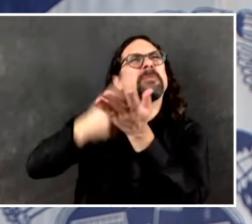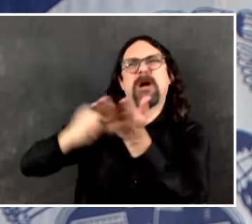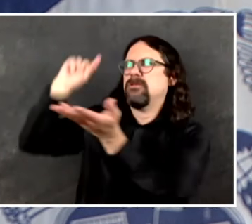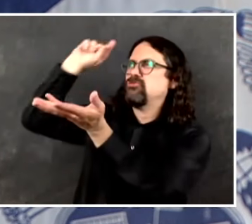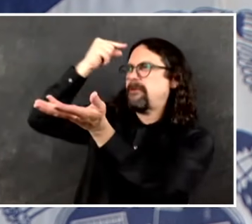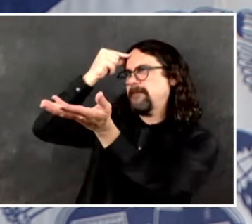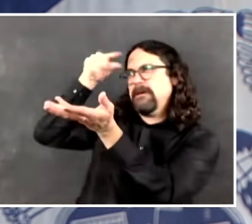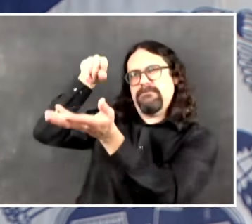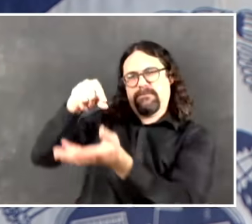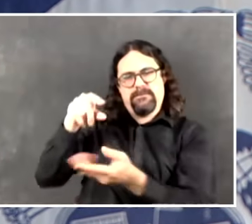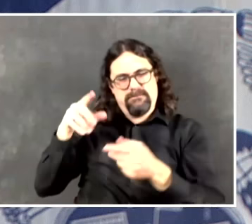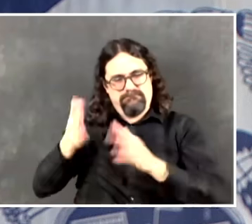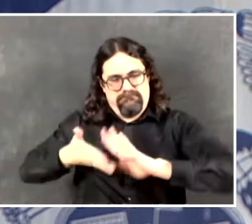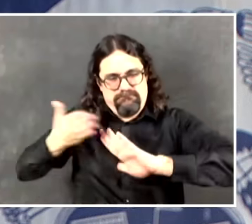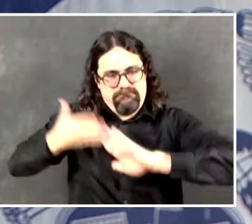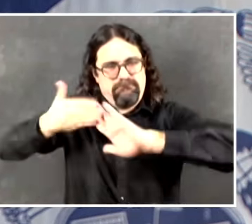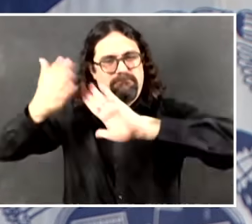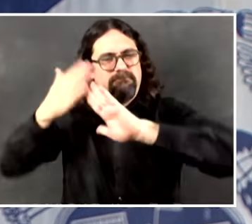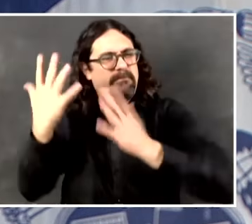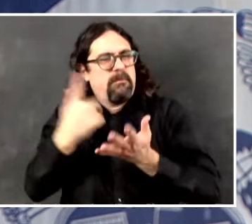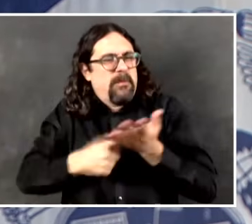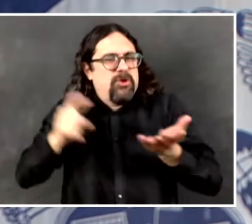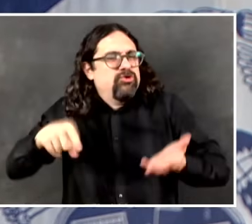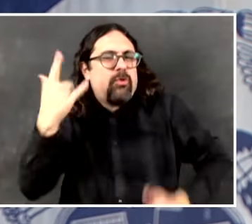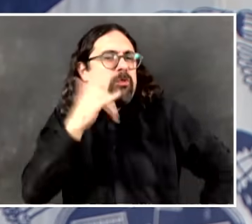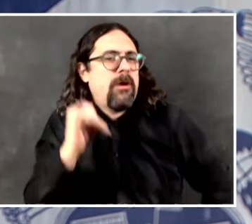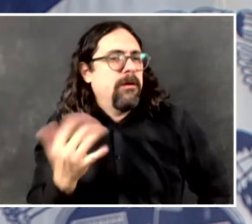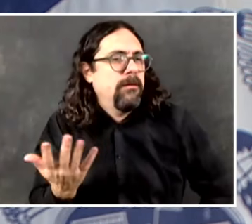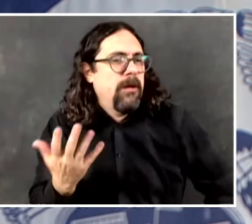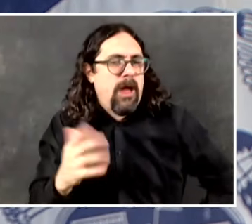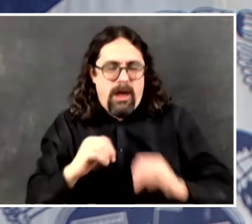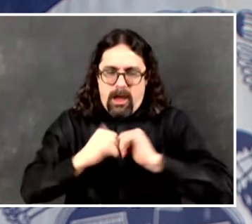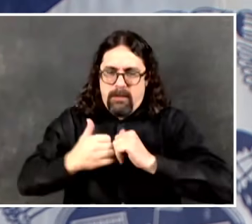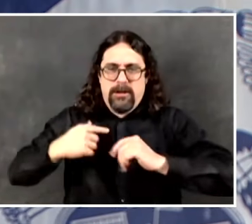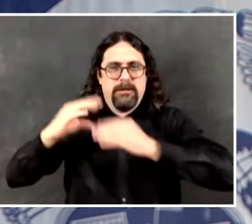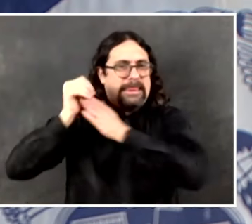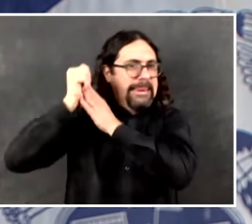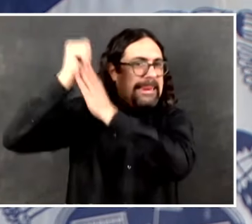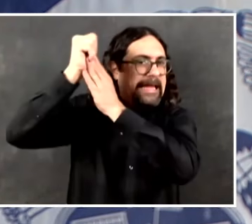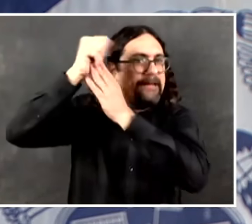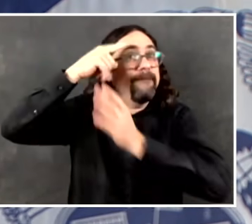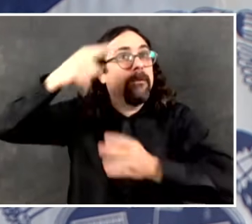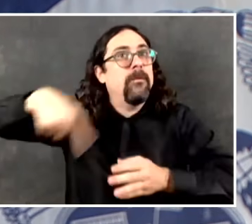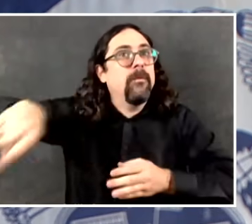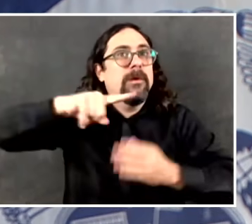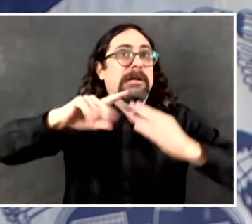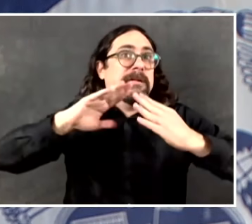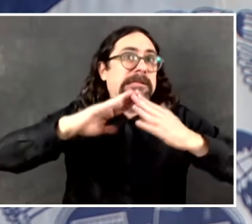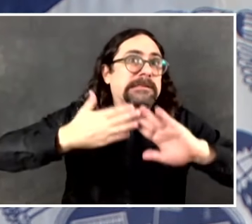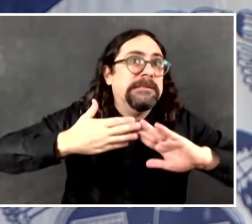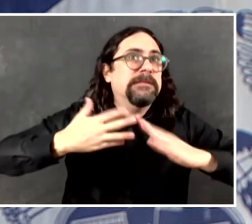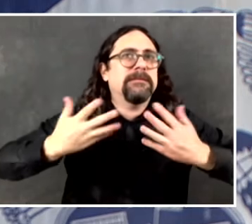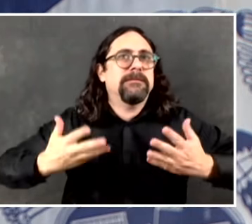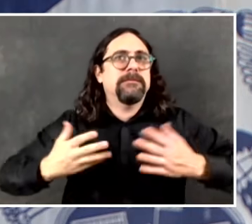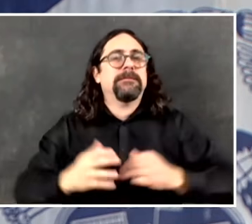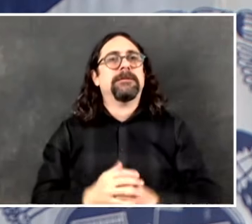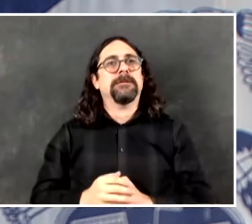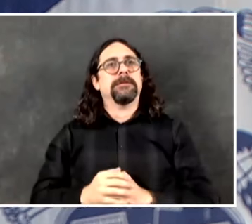THE CRISIS AND WHERE IT NEEDS TO TAKE US IN THE UFTUER. AND I'M GOING TO BRING IN A LOT OF VERY, VERY TALENTED PEOPLE